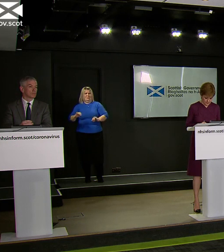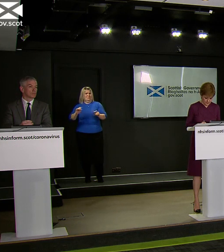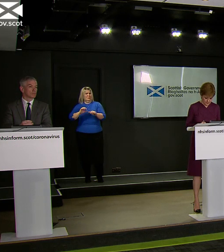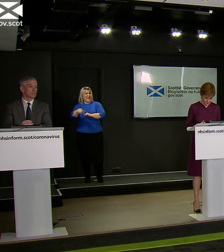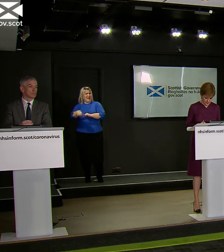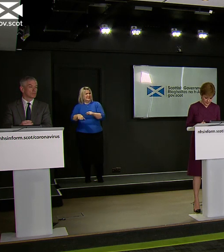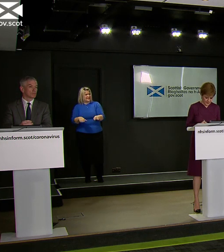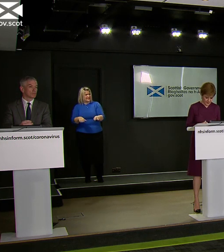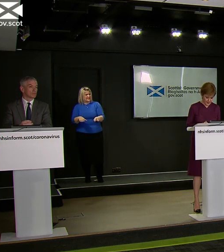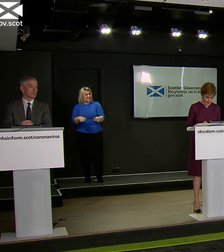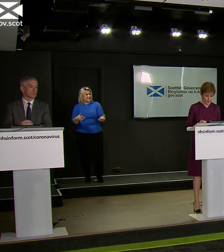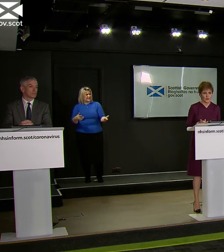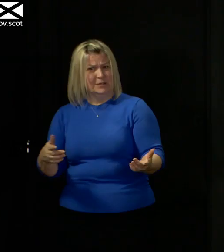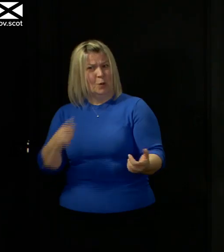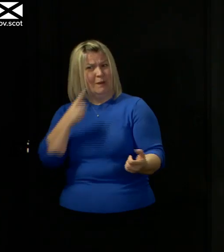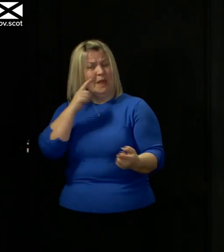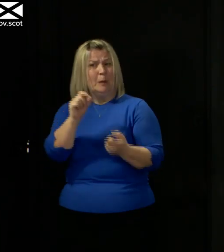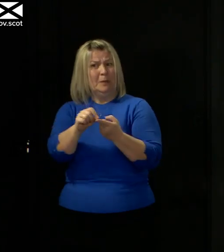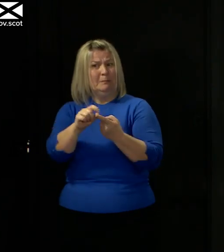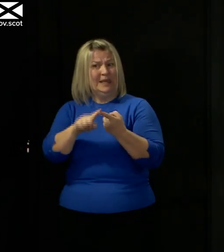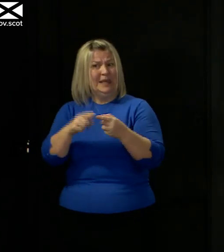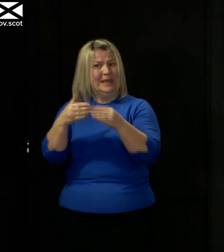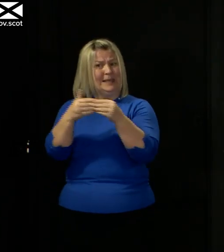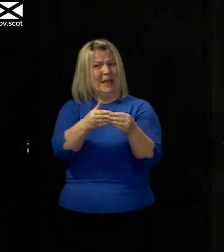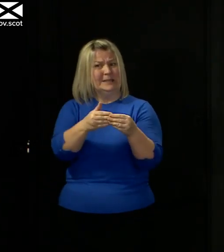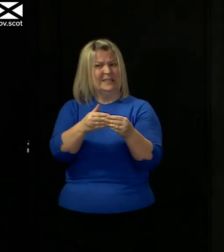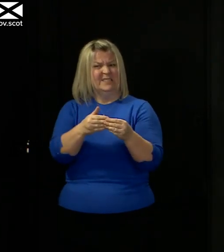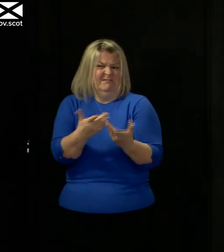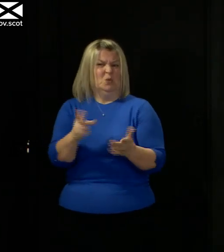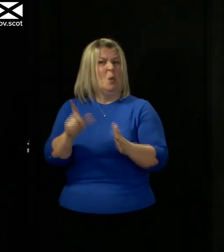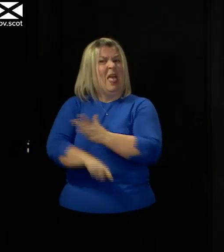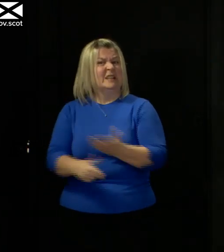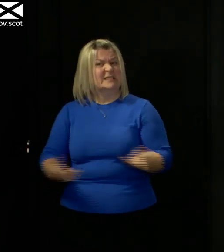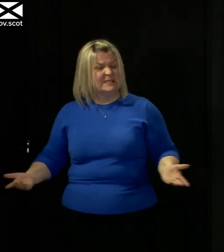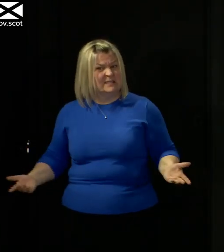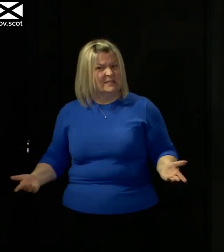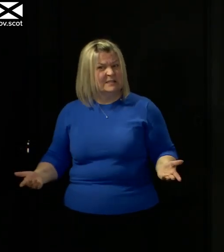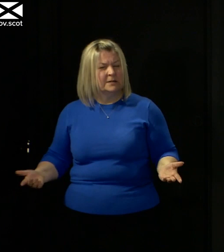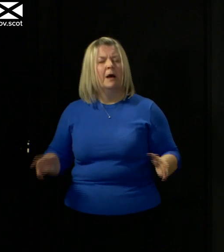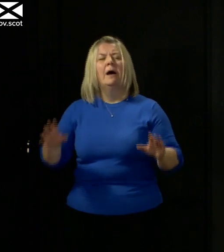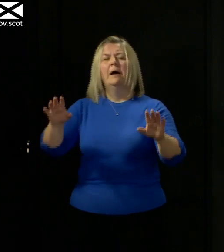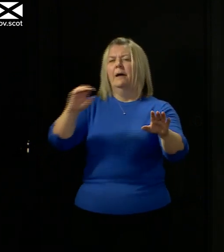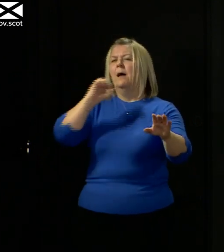late I'm gonna head over to Gregor Smith in a moment to talk a little bit more